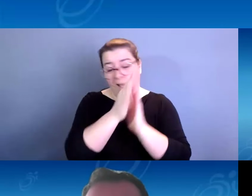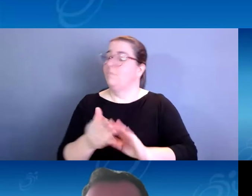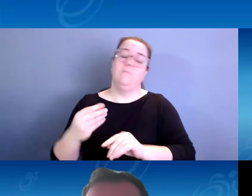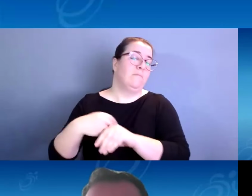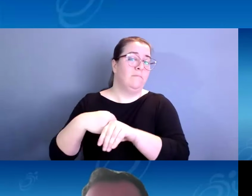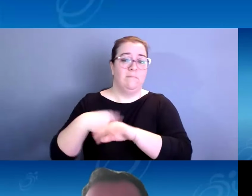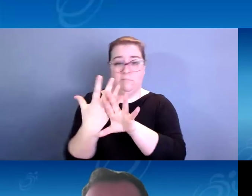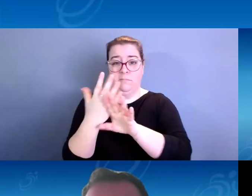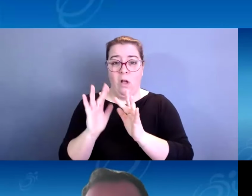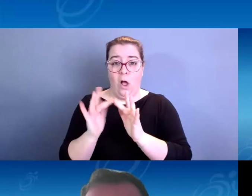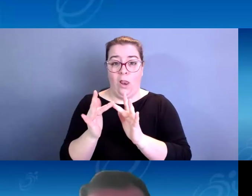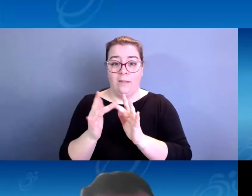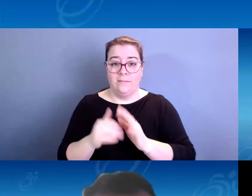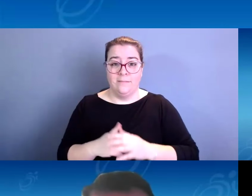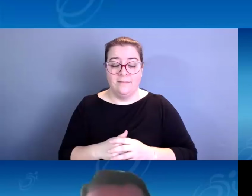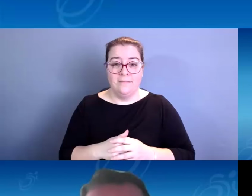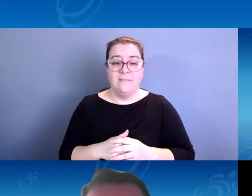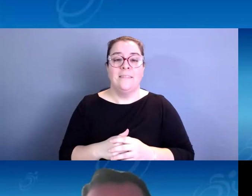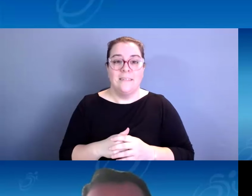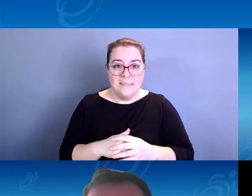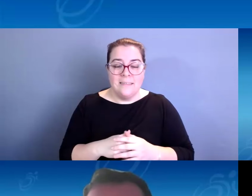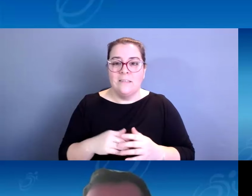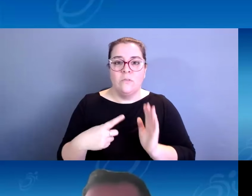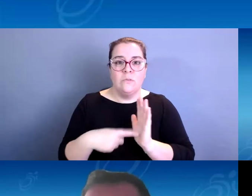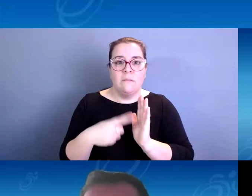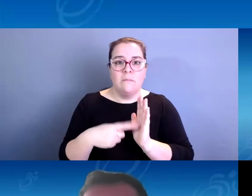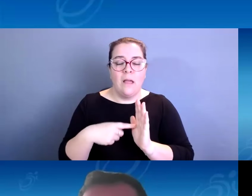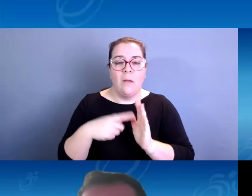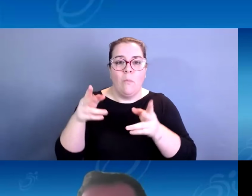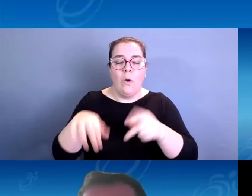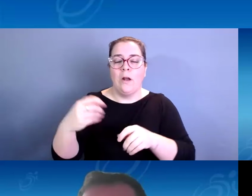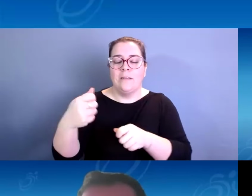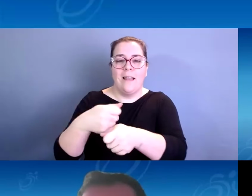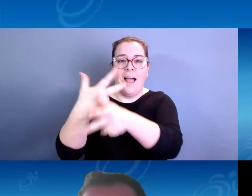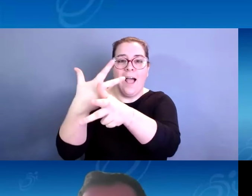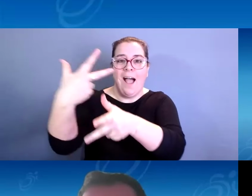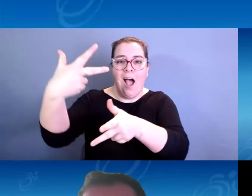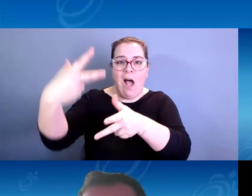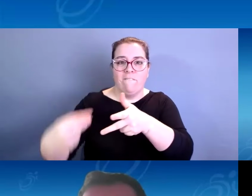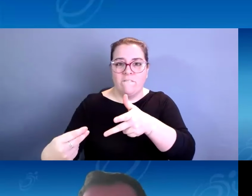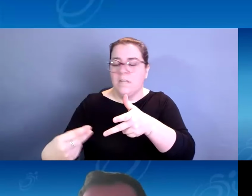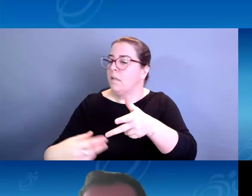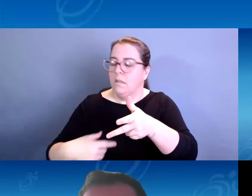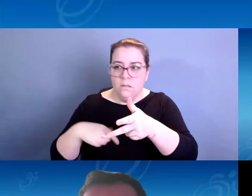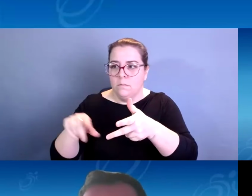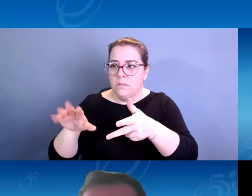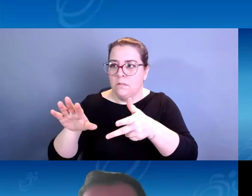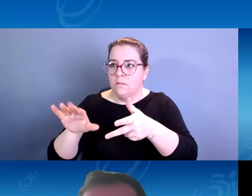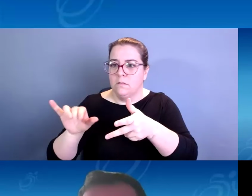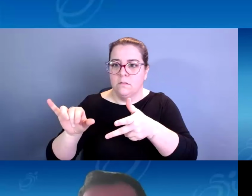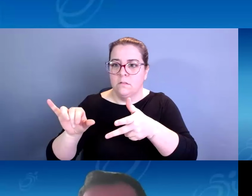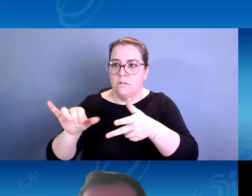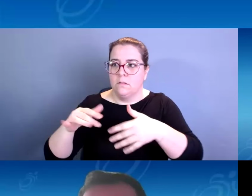and you could just turn off your screen while having a conversation with someone. And I would always say, you took away my superpower, but then and we're closed